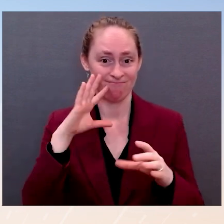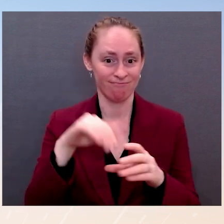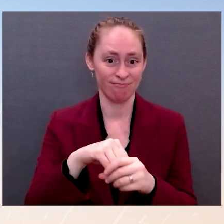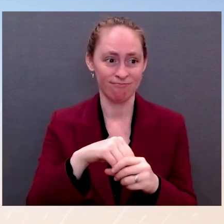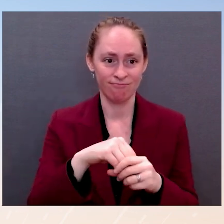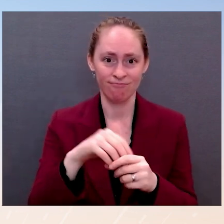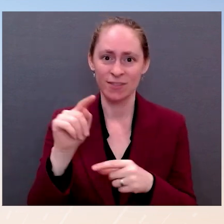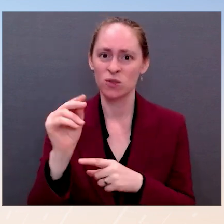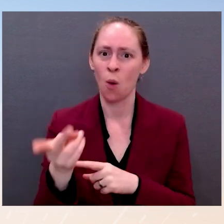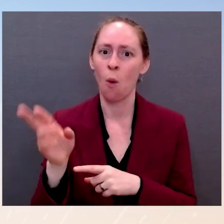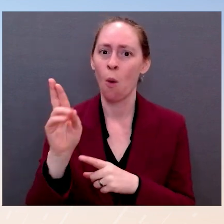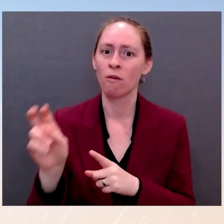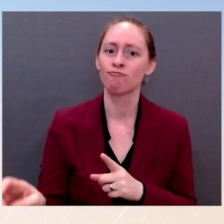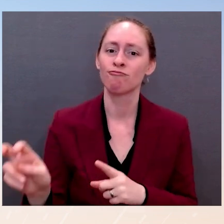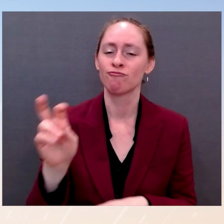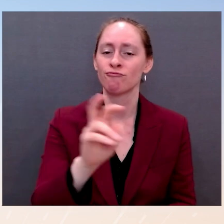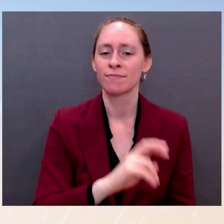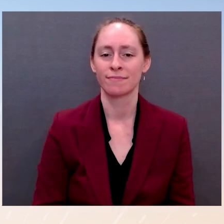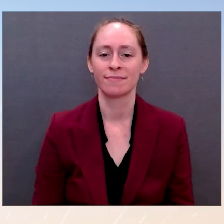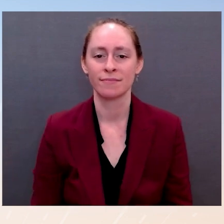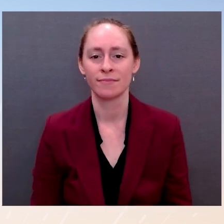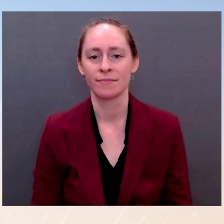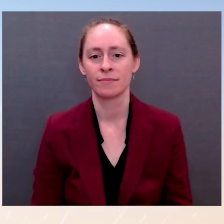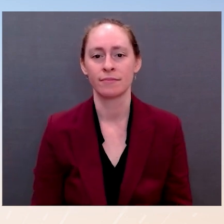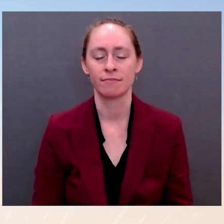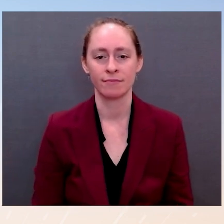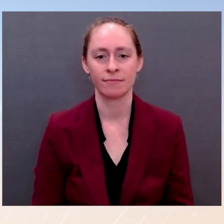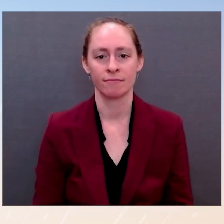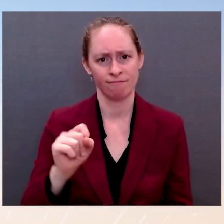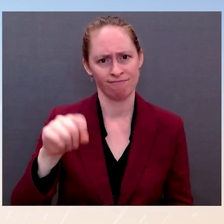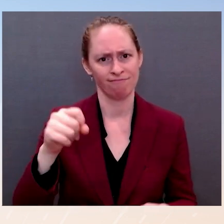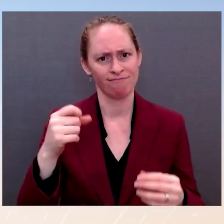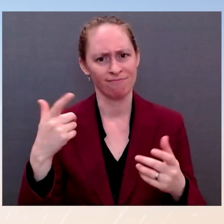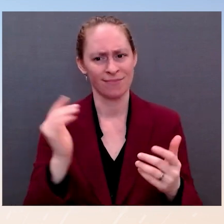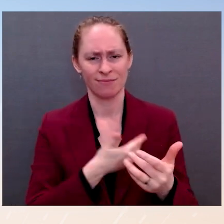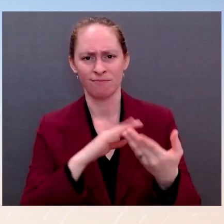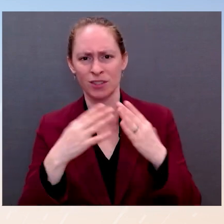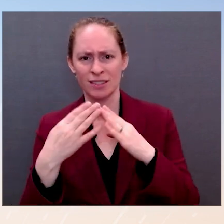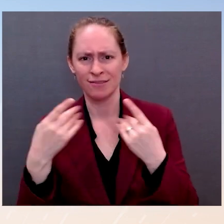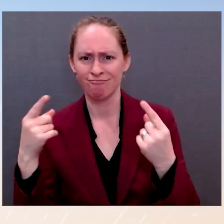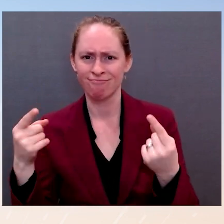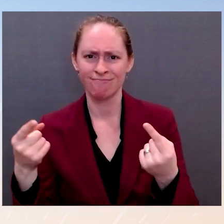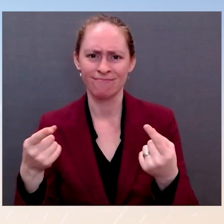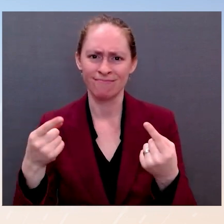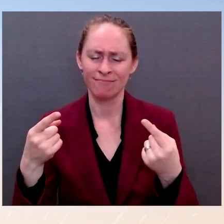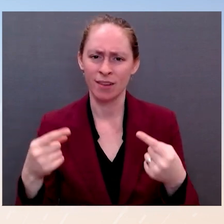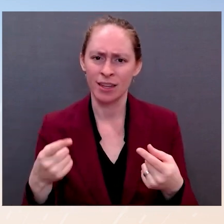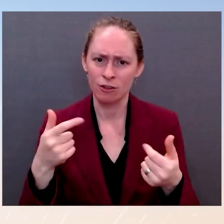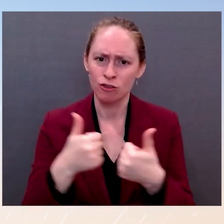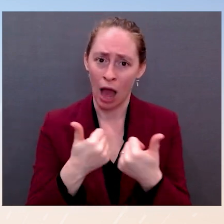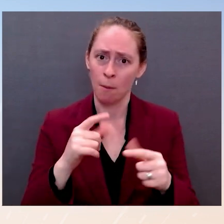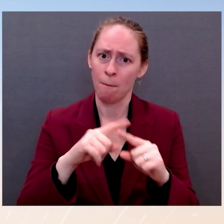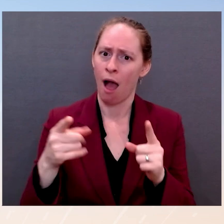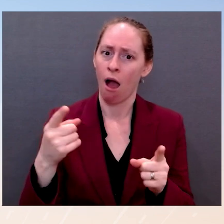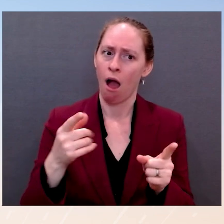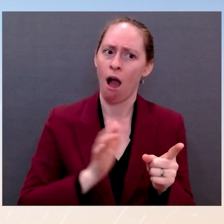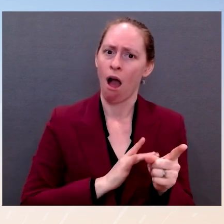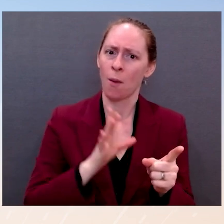and, you know, certainly challenging our community, but also those that benefit and serve our community